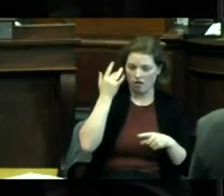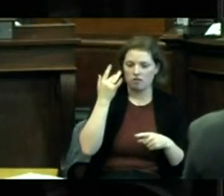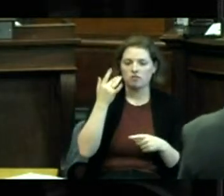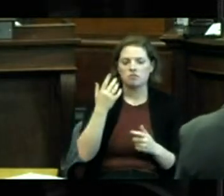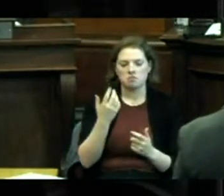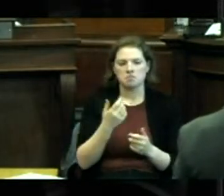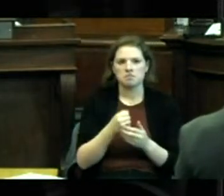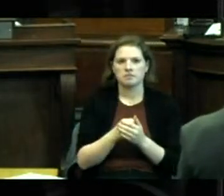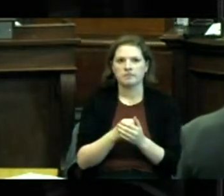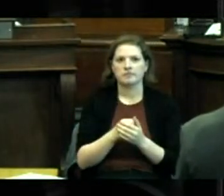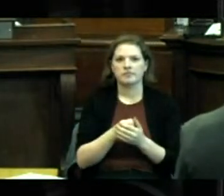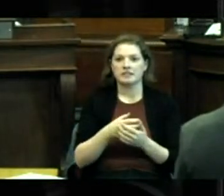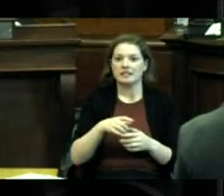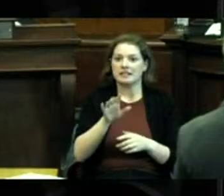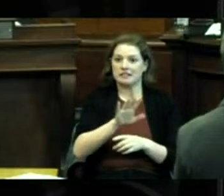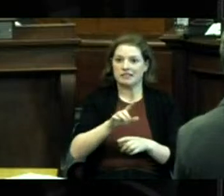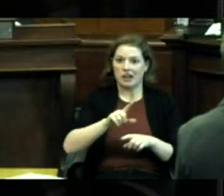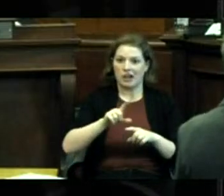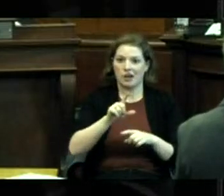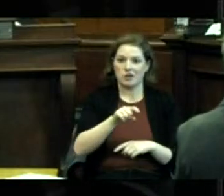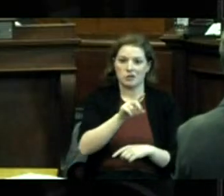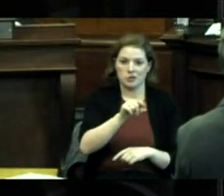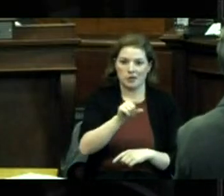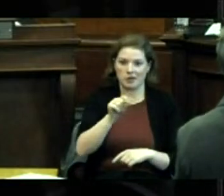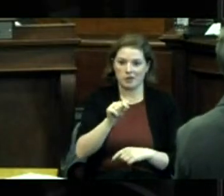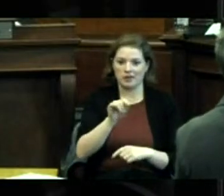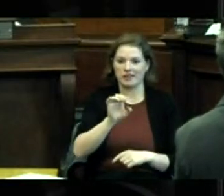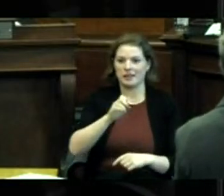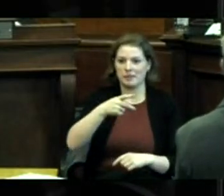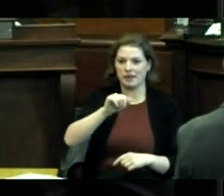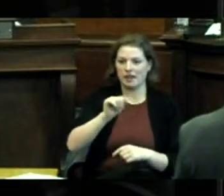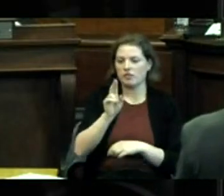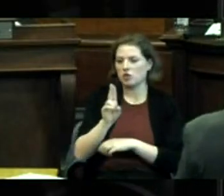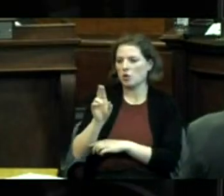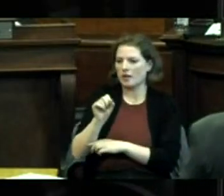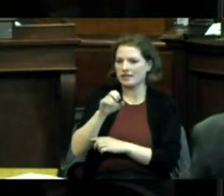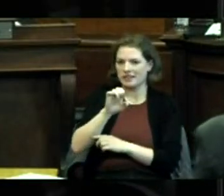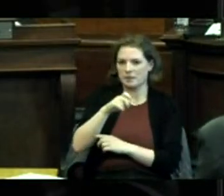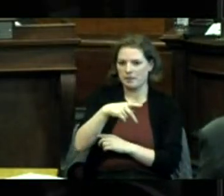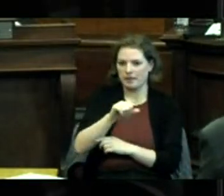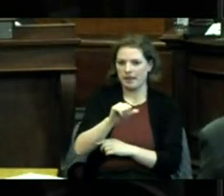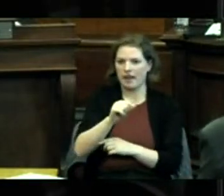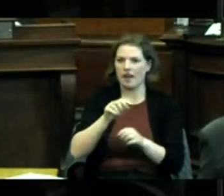2020. So why did we stop in